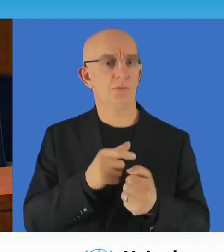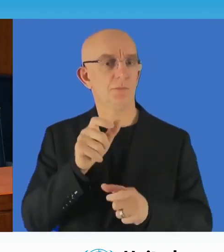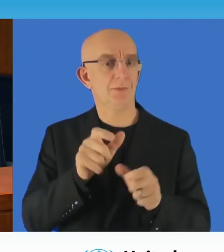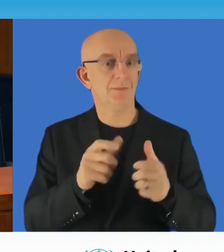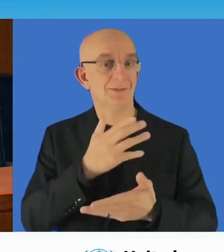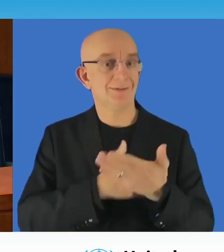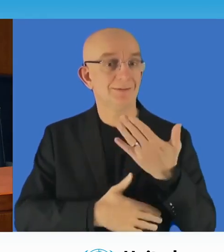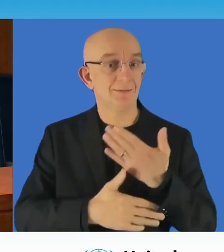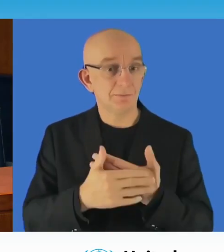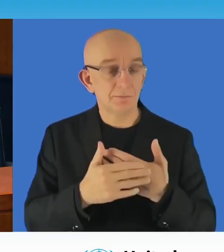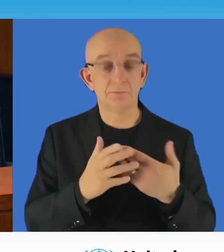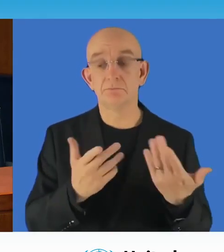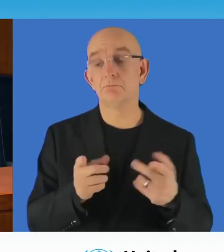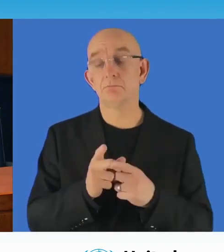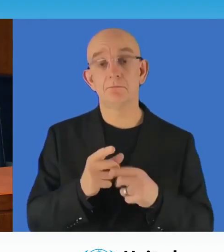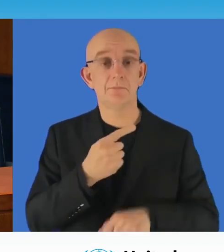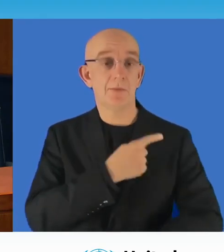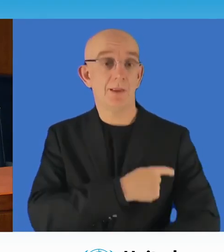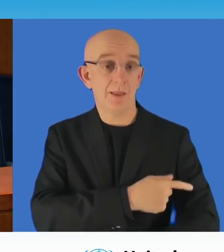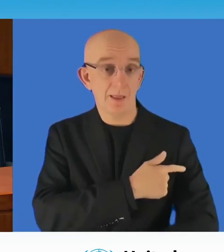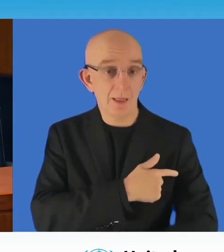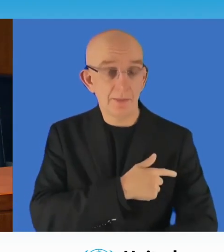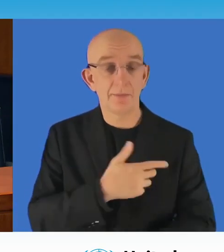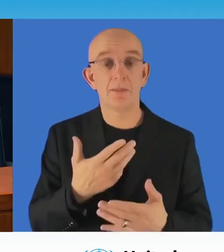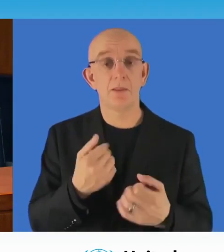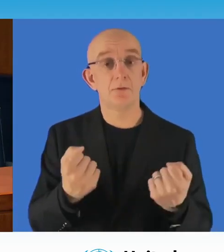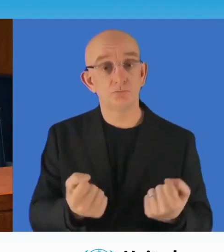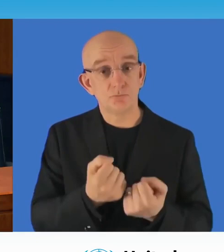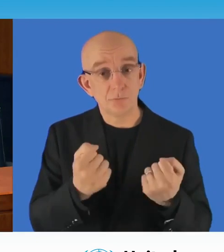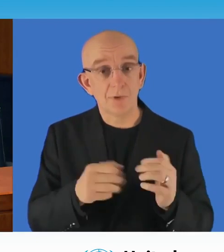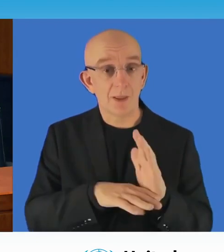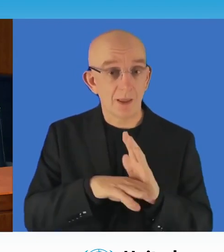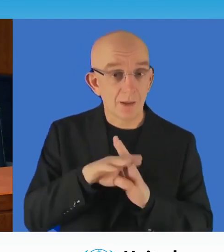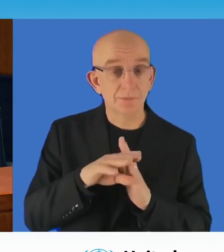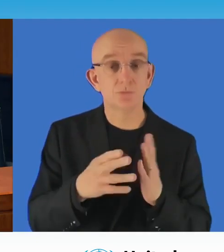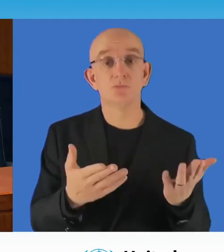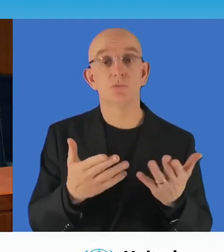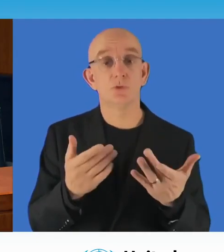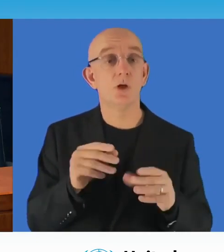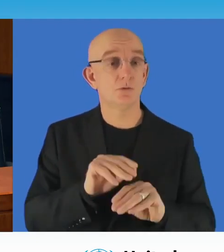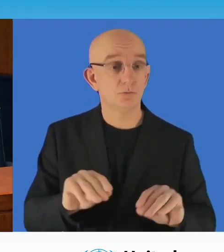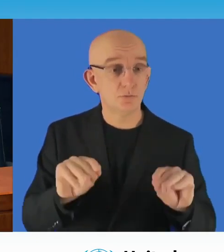uh Rehabilitation vocational training employment opportunities and livelihood development at all